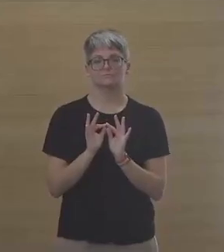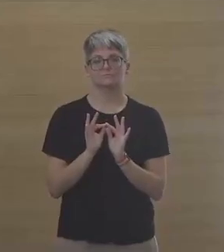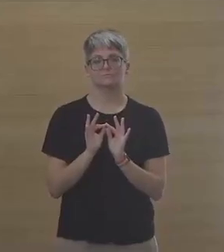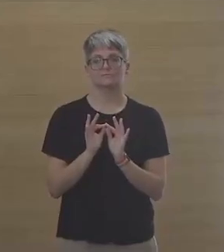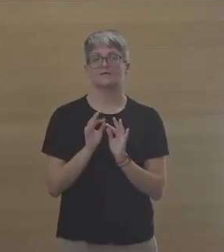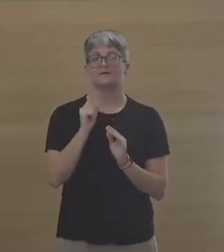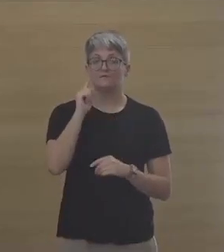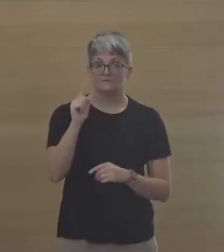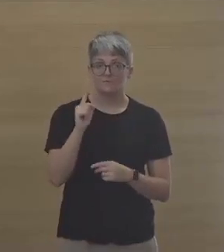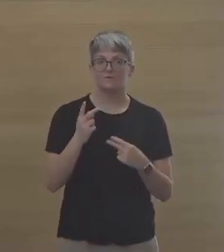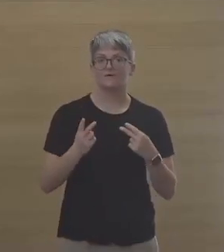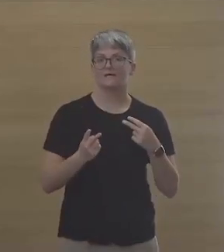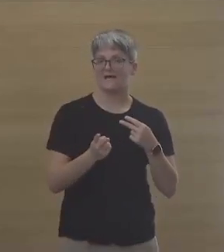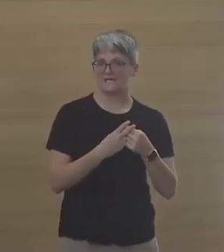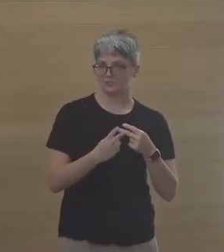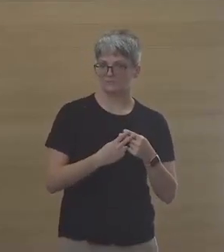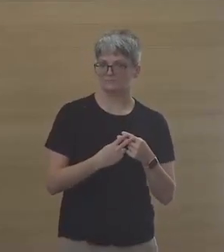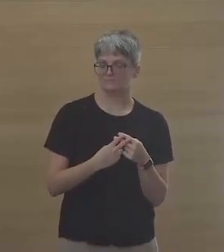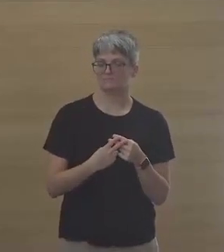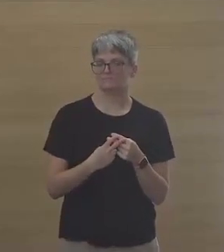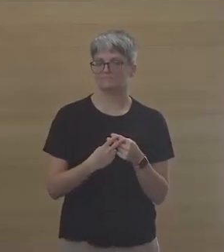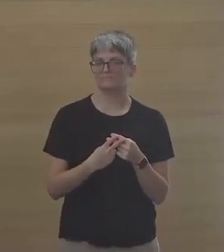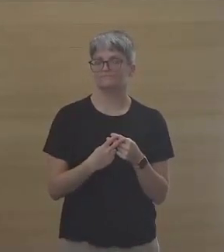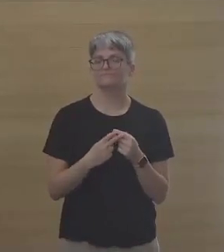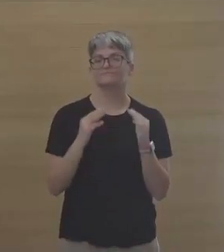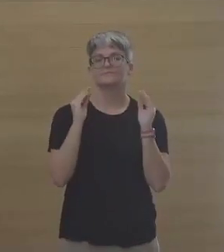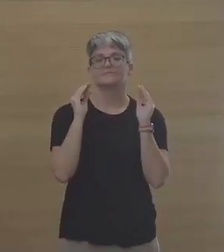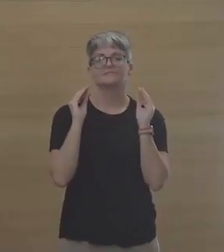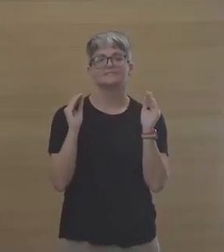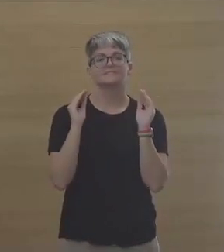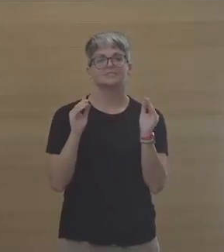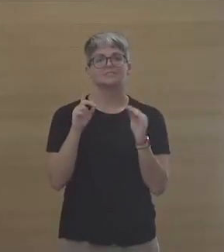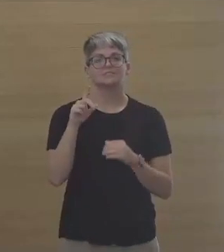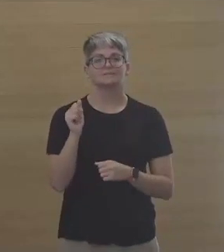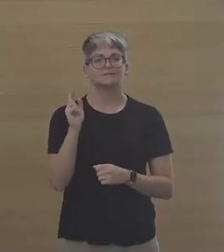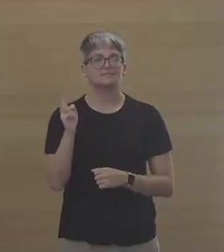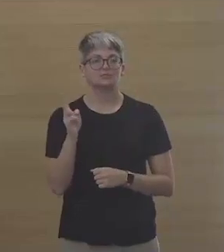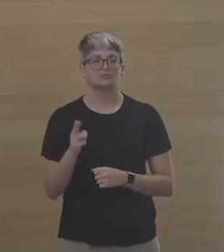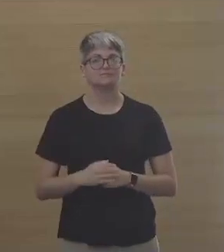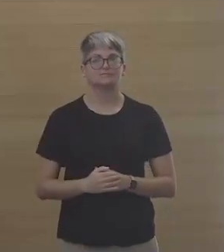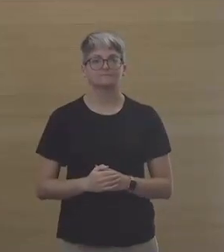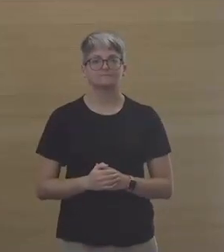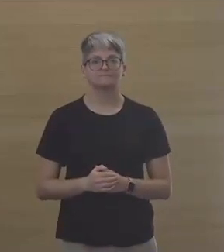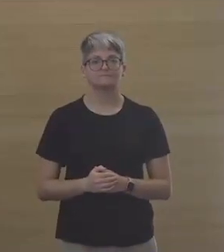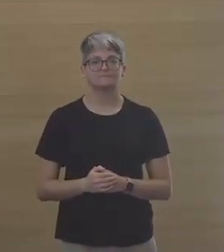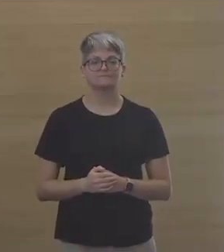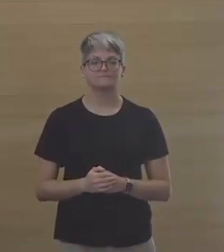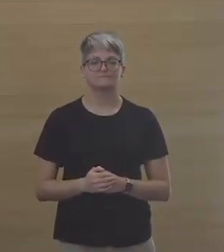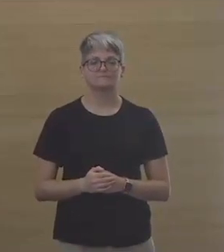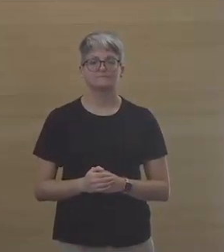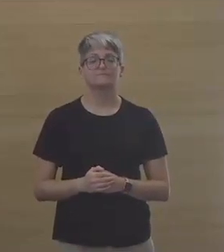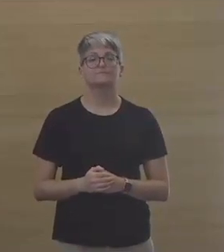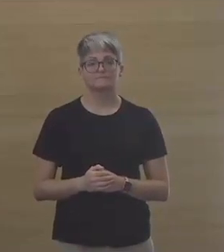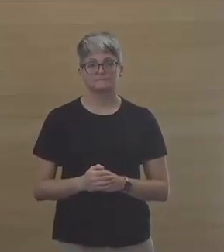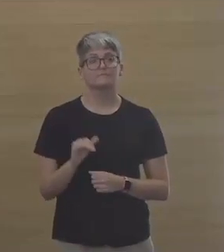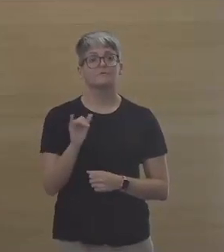#TeachDisabilityHistory or visit our website,